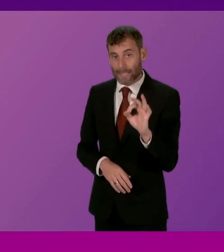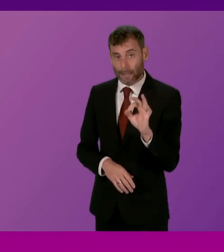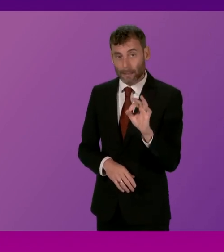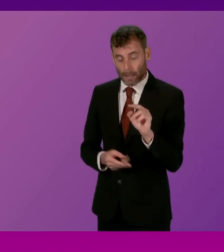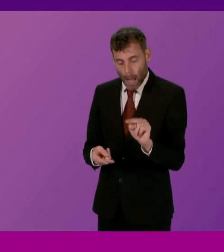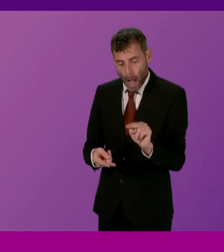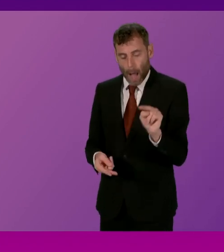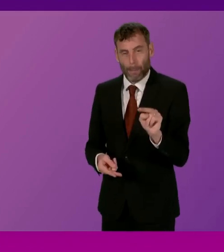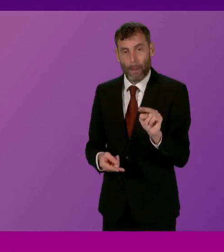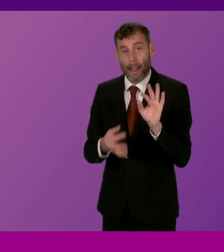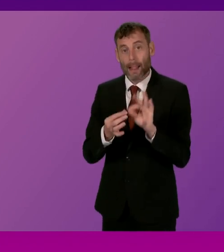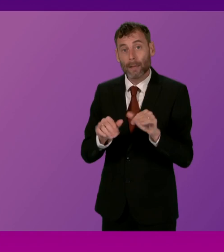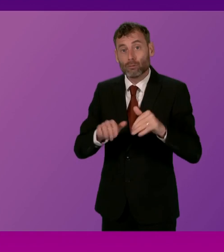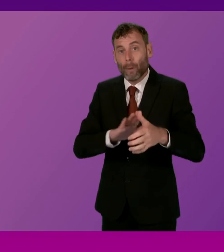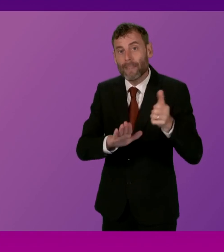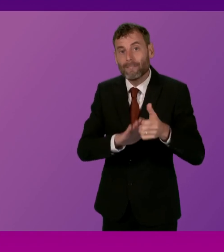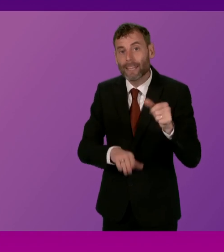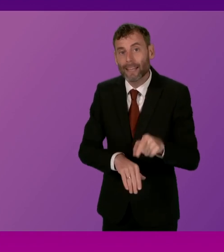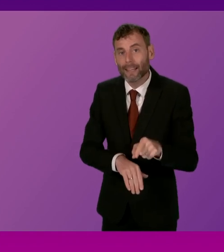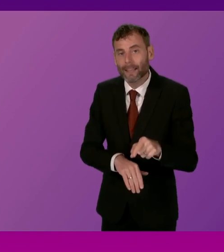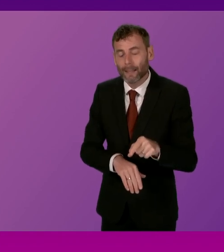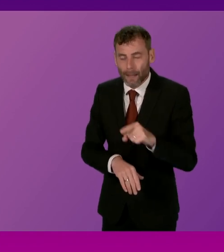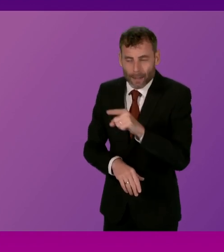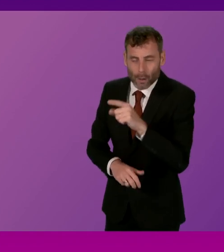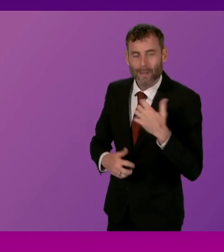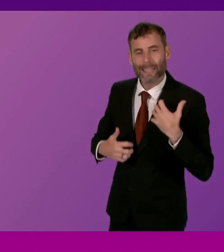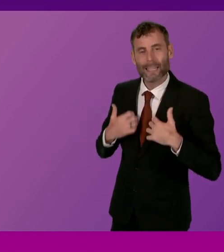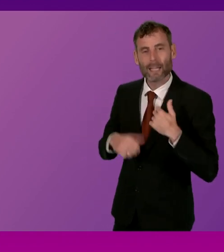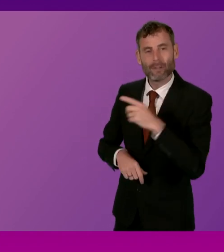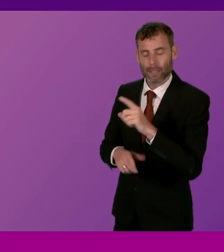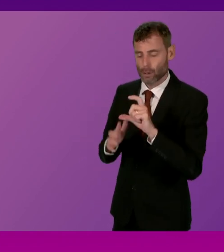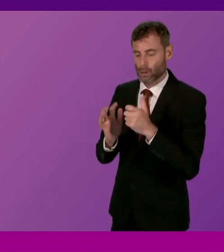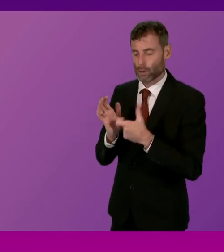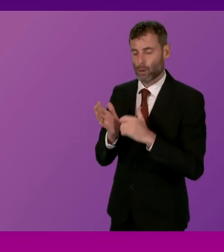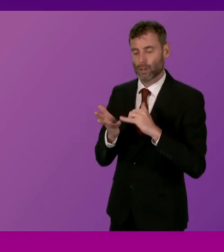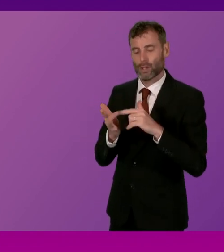I was very interested in the comments that were made in an interview by Dr Sinéad Furey,